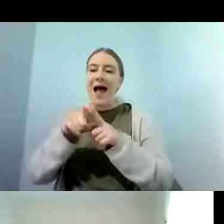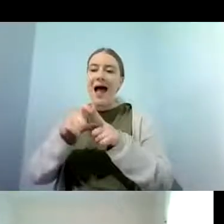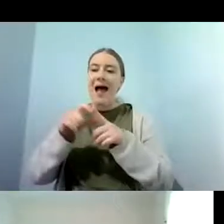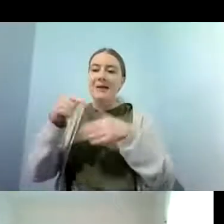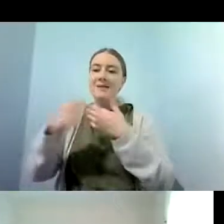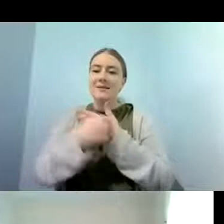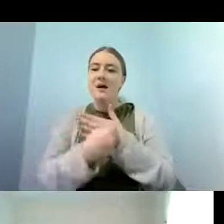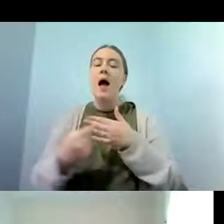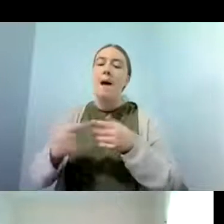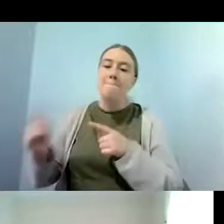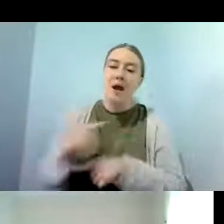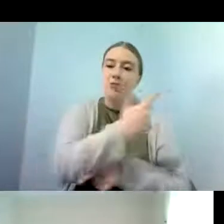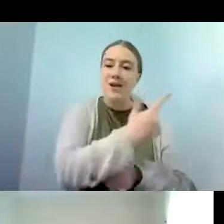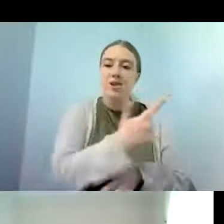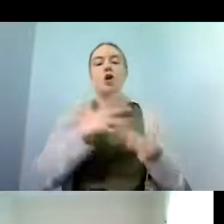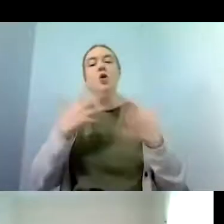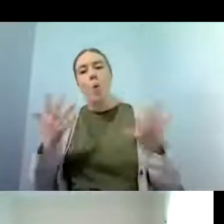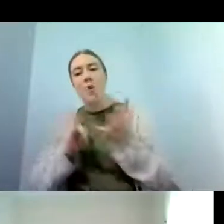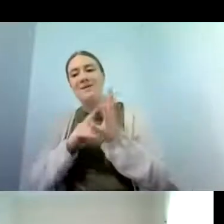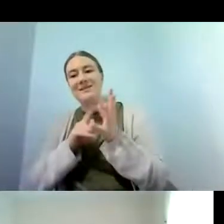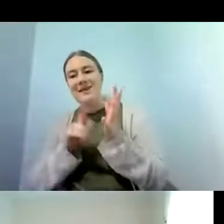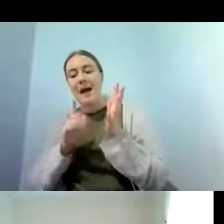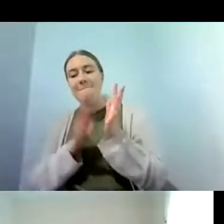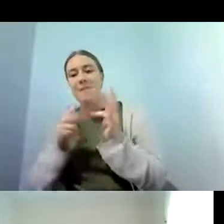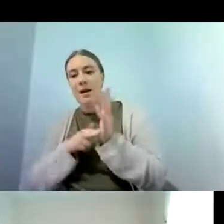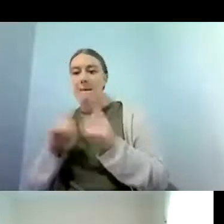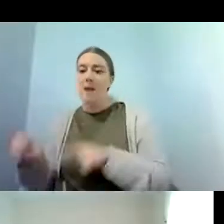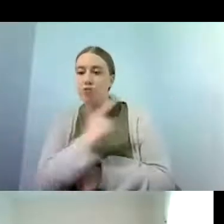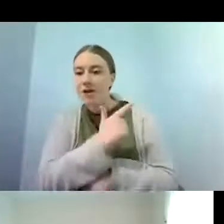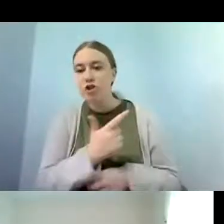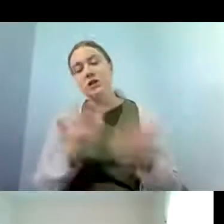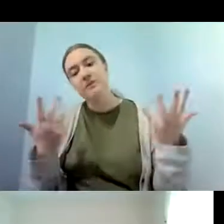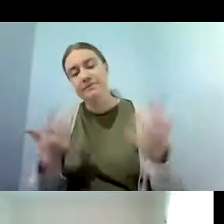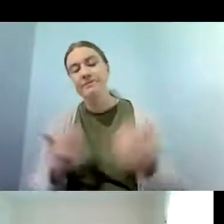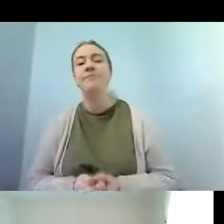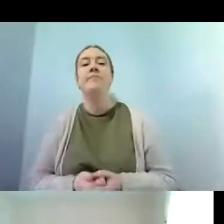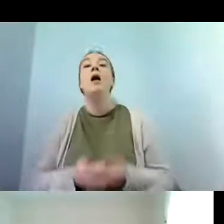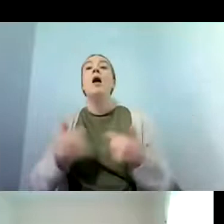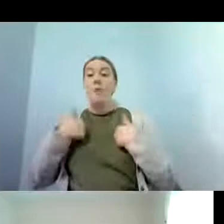do many many other surveys so um previously we've worked with a local crayfish group